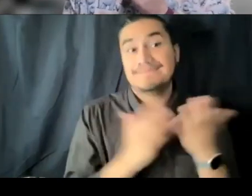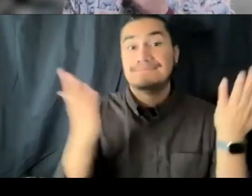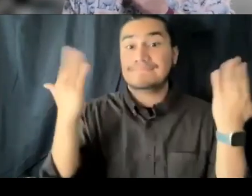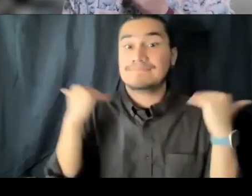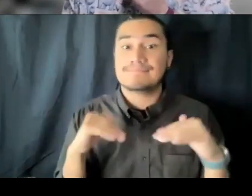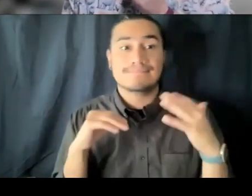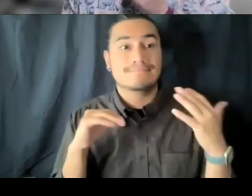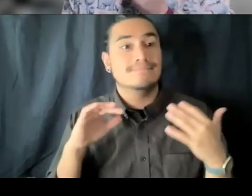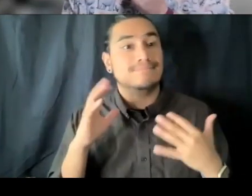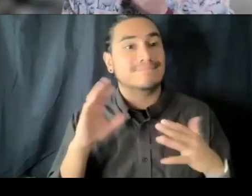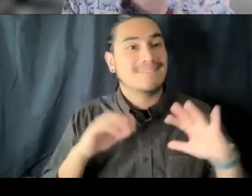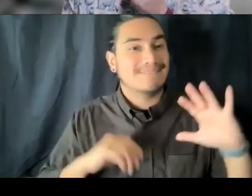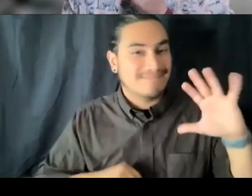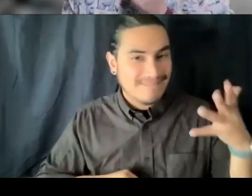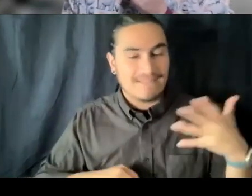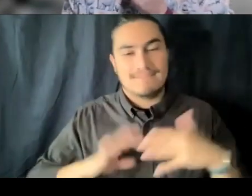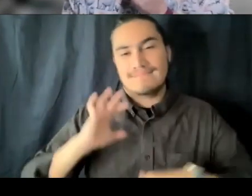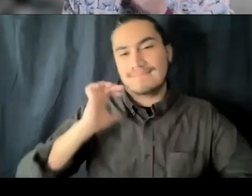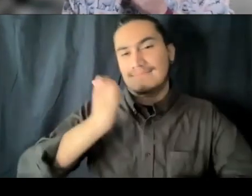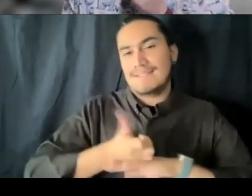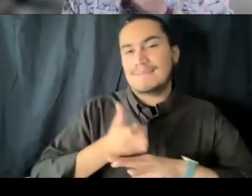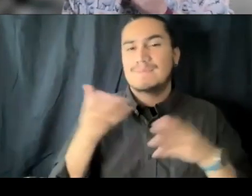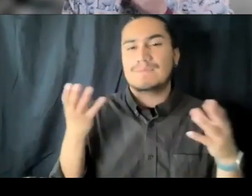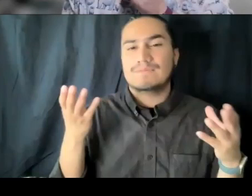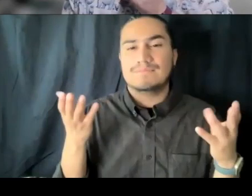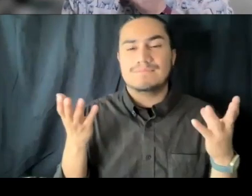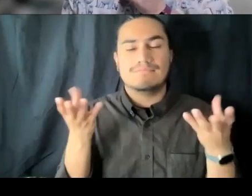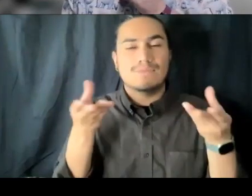And again, we'll compile these great examples you all gave,